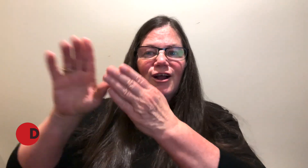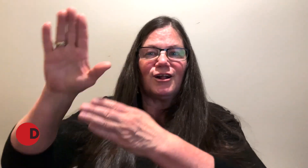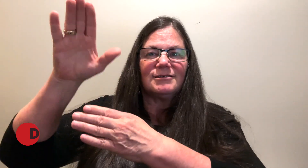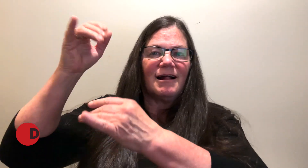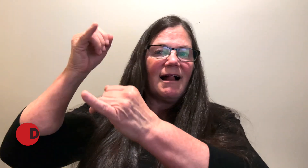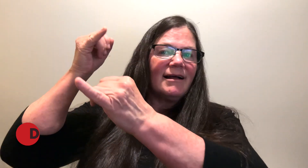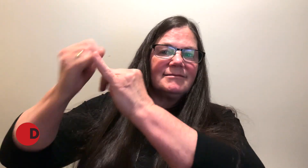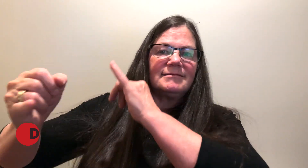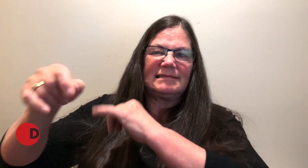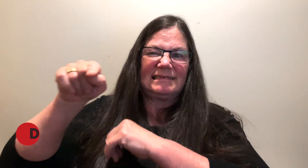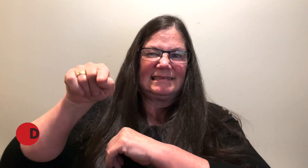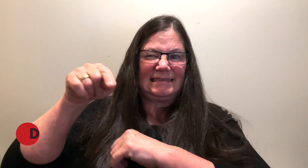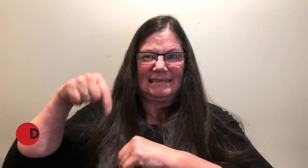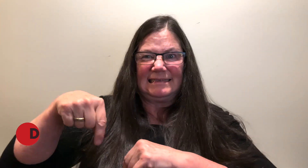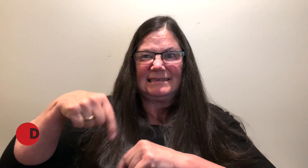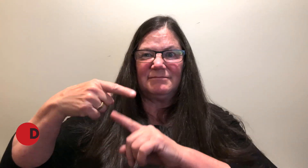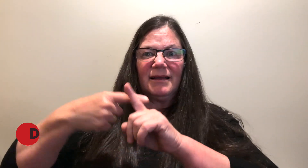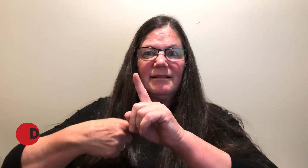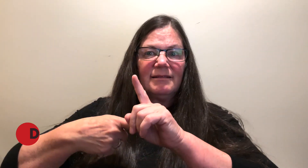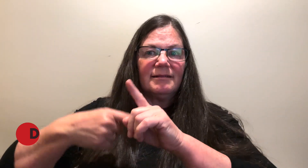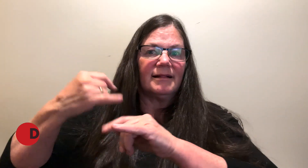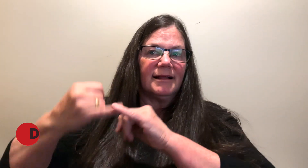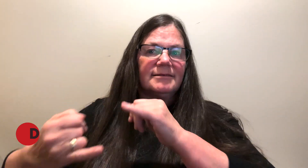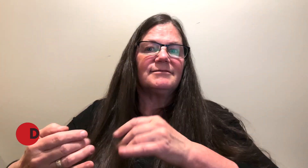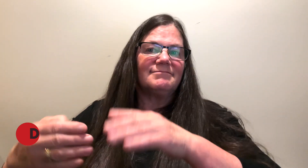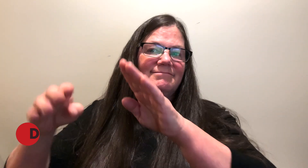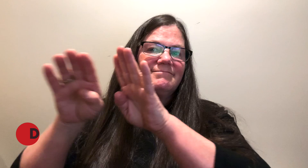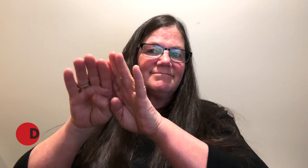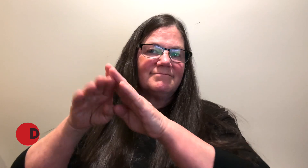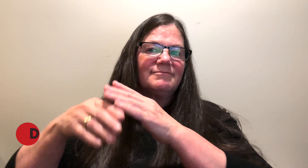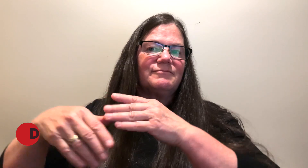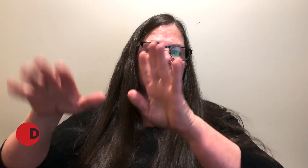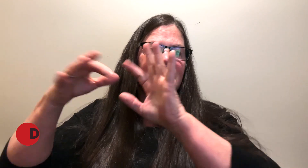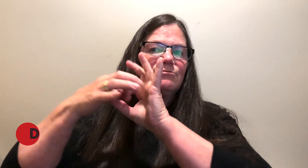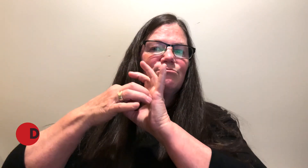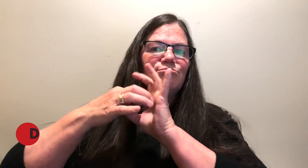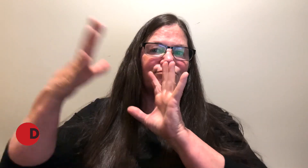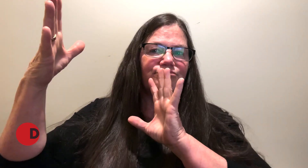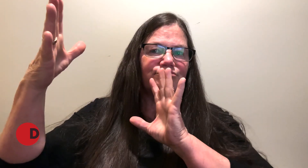at Douglas College just closed this month. Now the full ITP